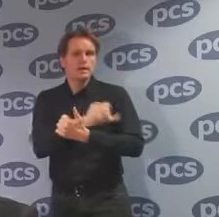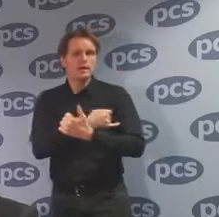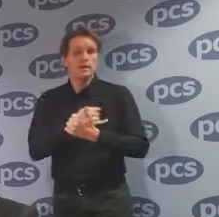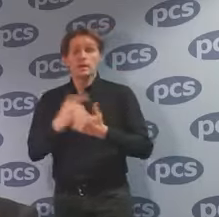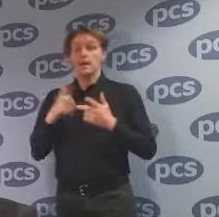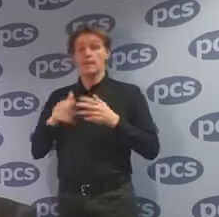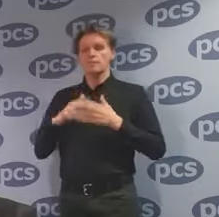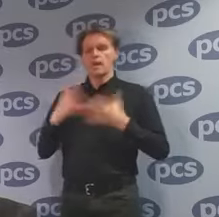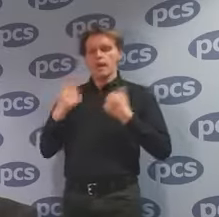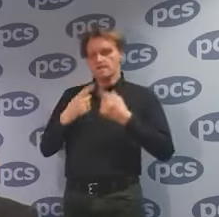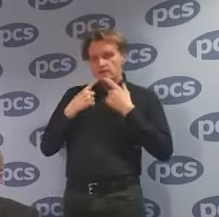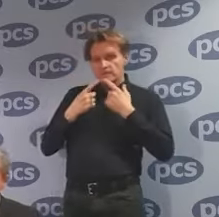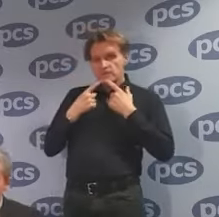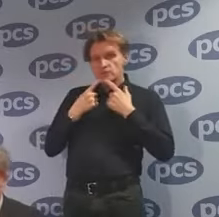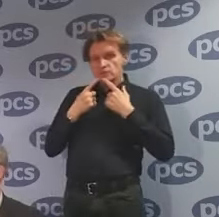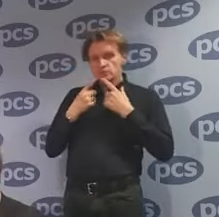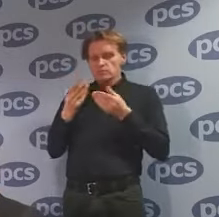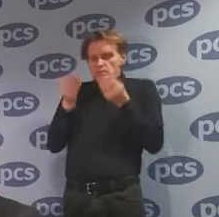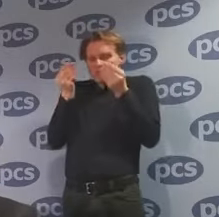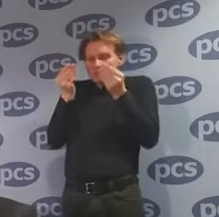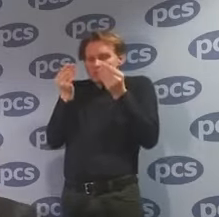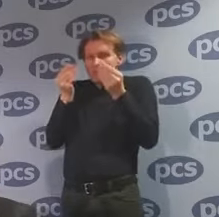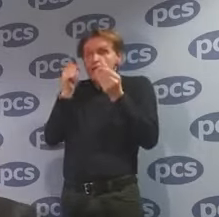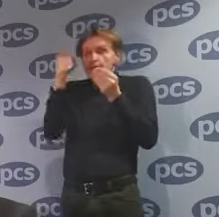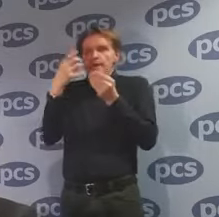information that meant they would be examining where they thought we were